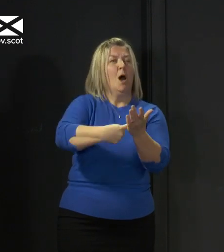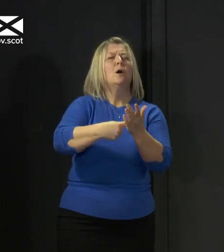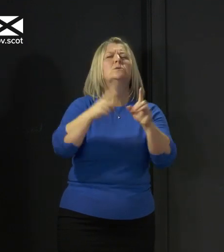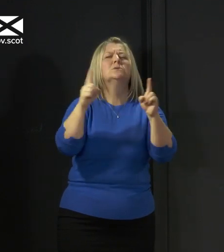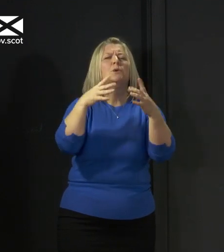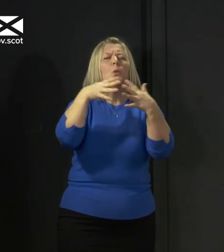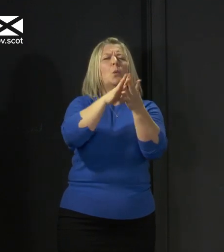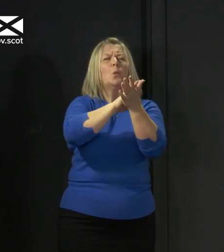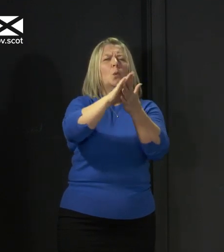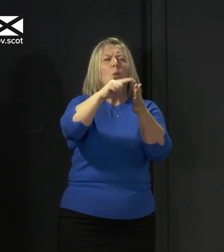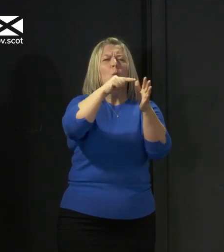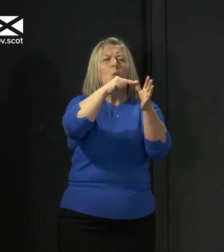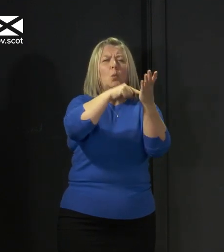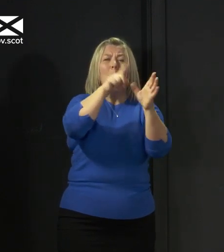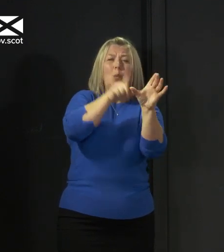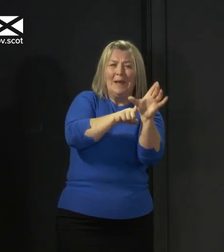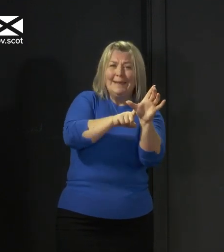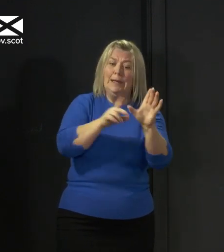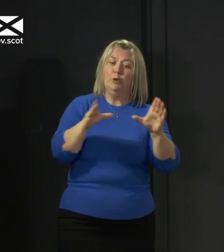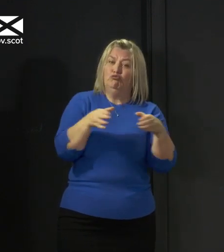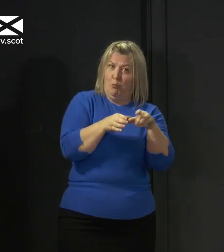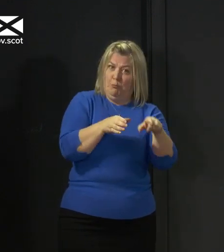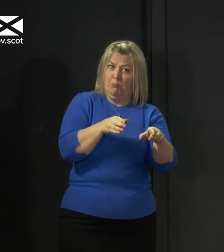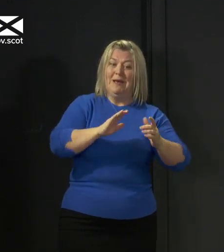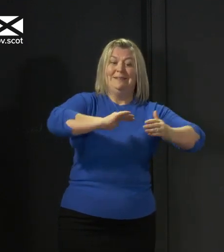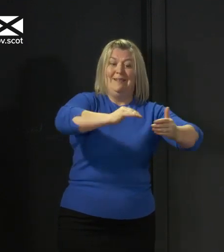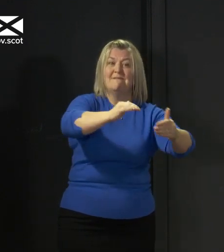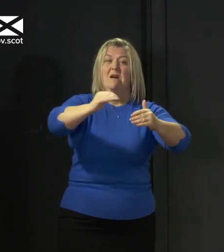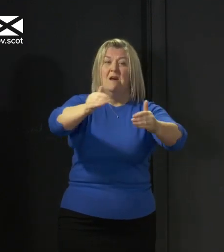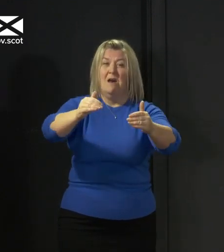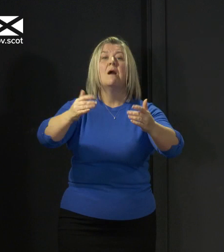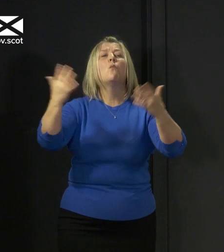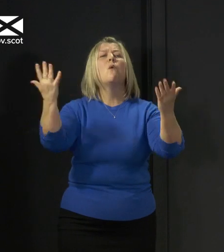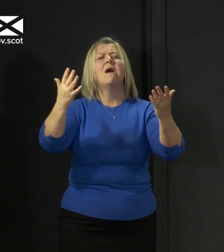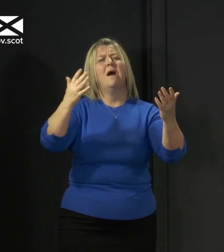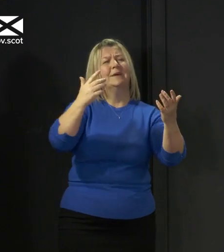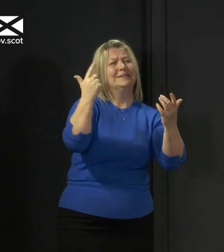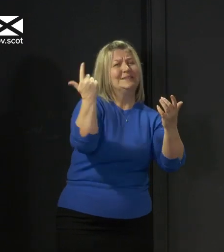half thousand food deliveries in 17 different local authority areas each